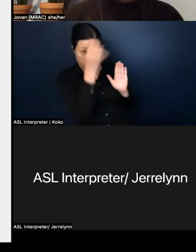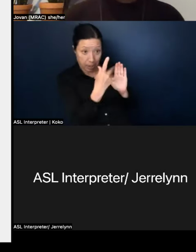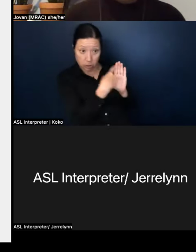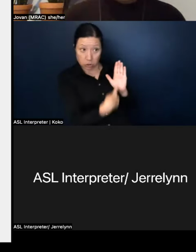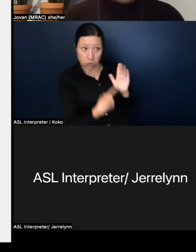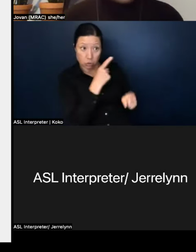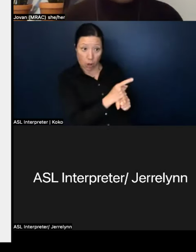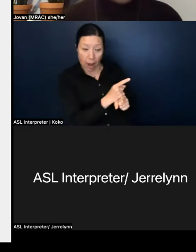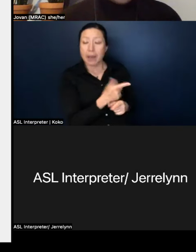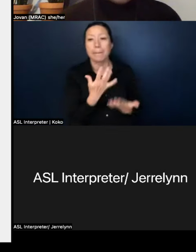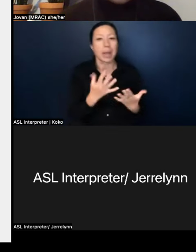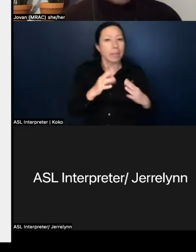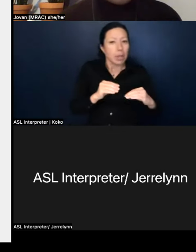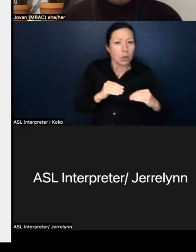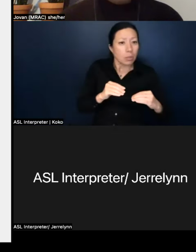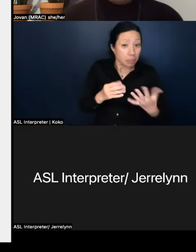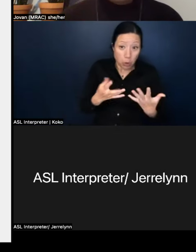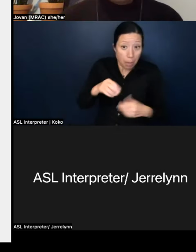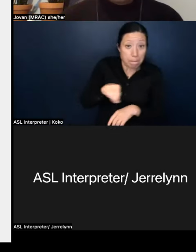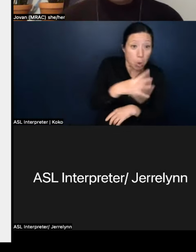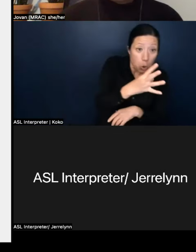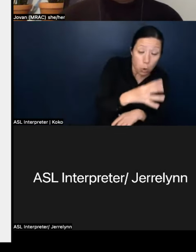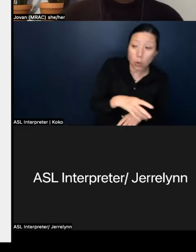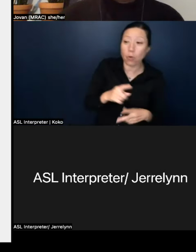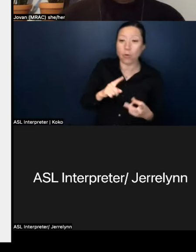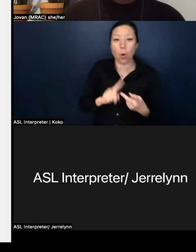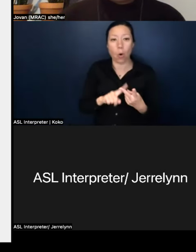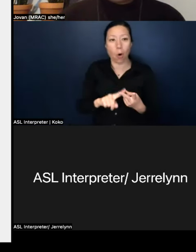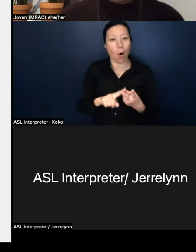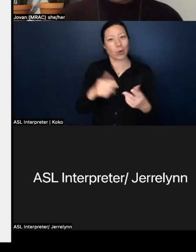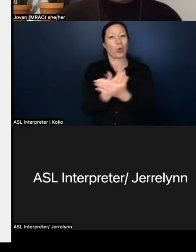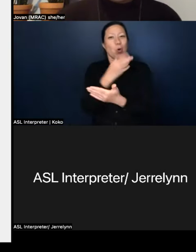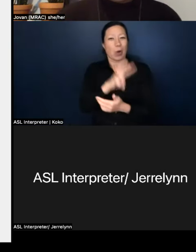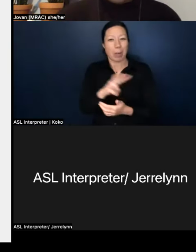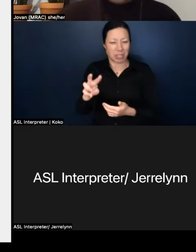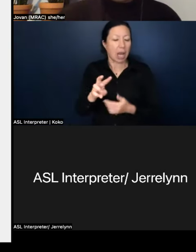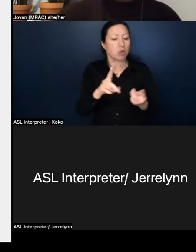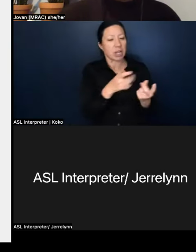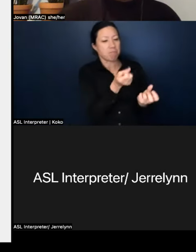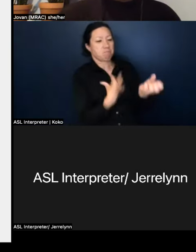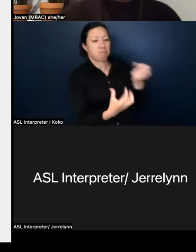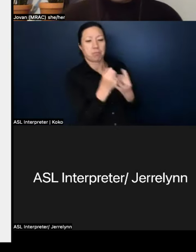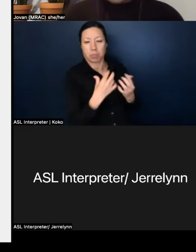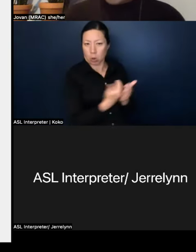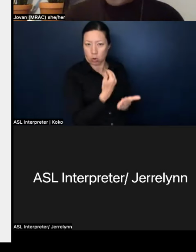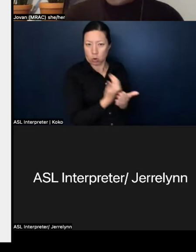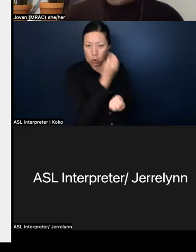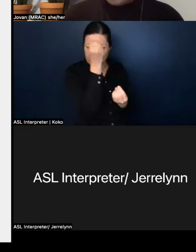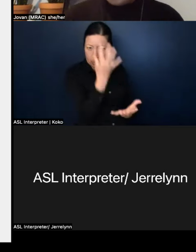you can update your information at that time. [Mirella] All right, thank you so much. I know you already said this. That's okay. - [Mirella] But